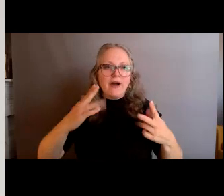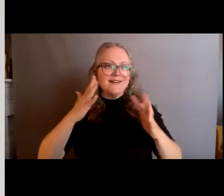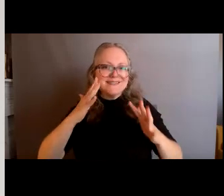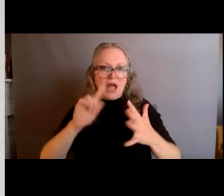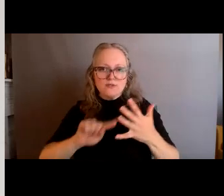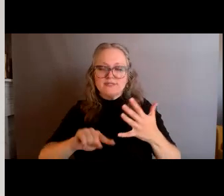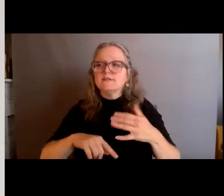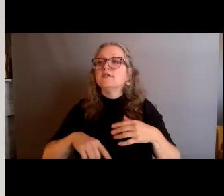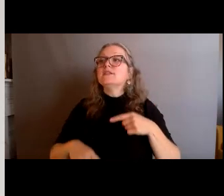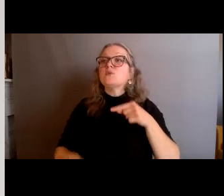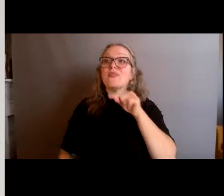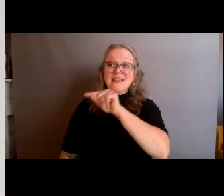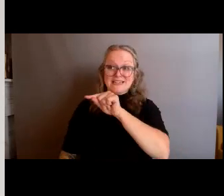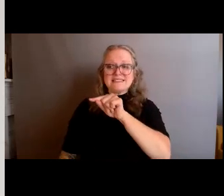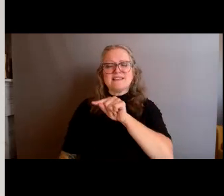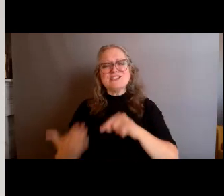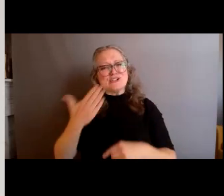This is a. This is a good little slide.